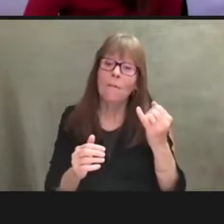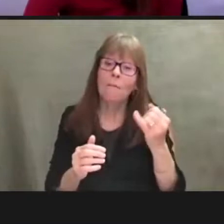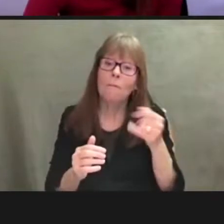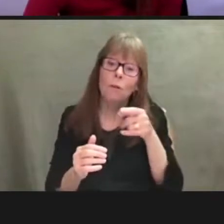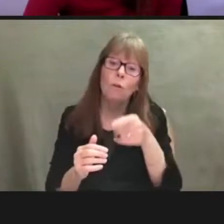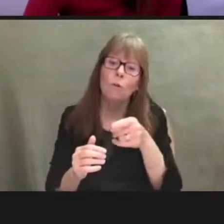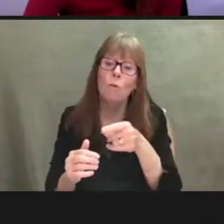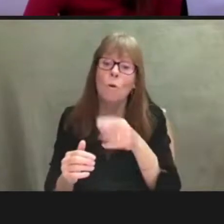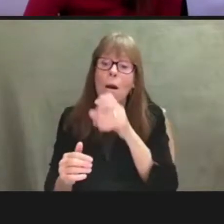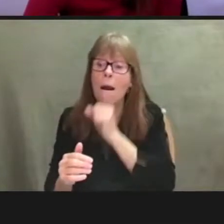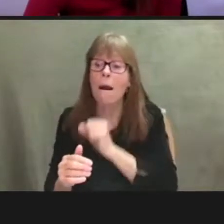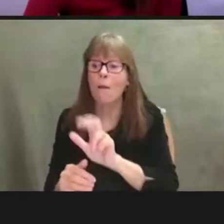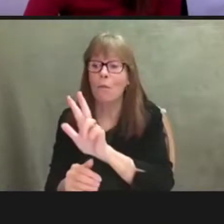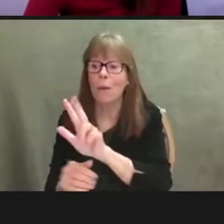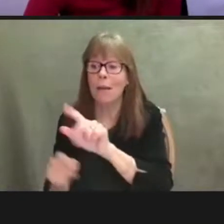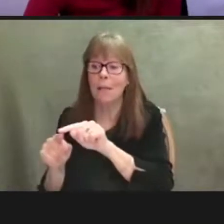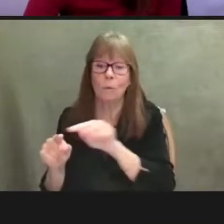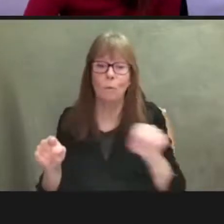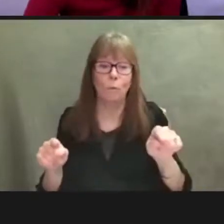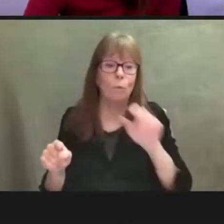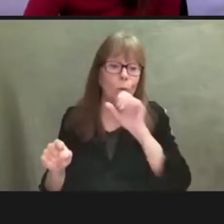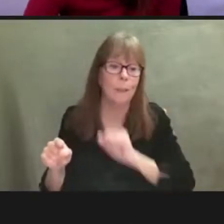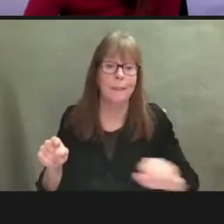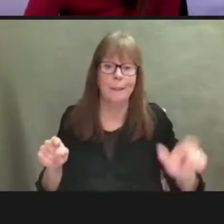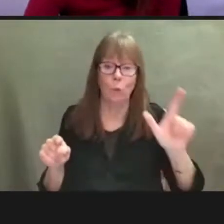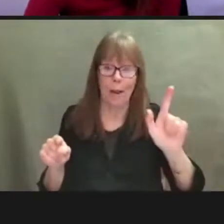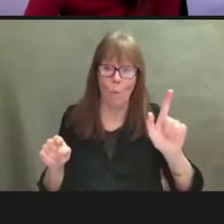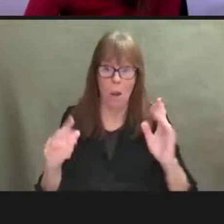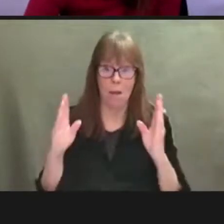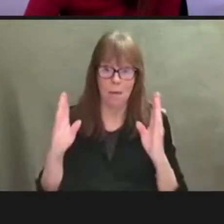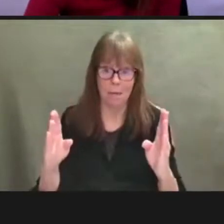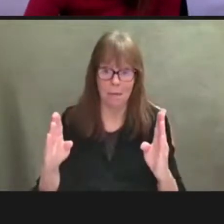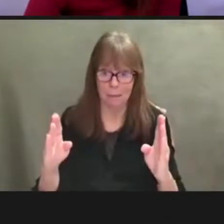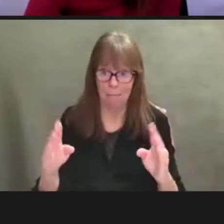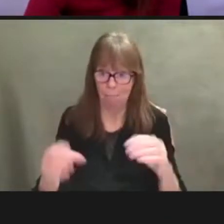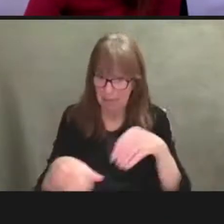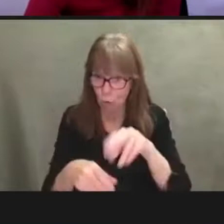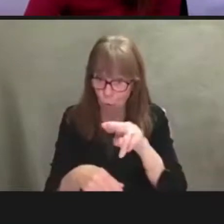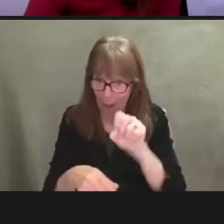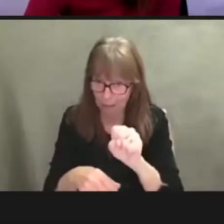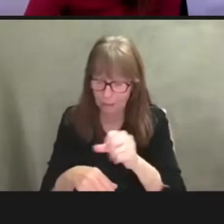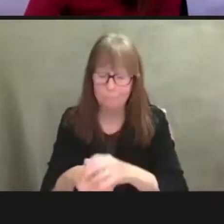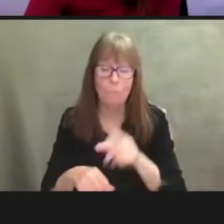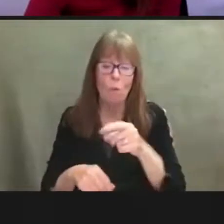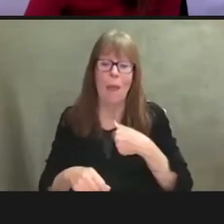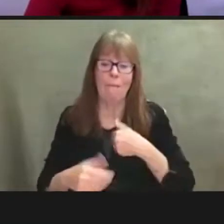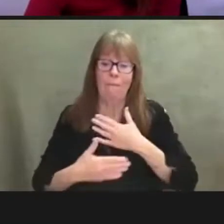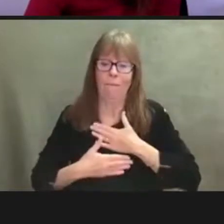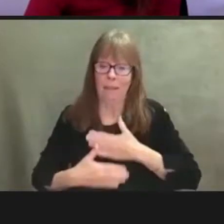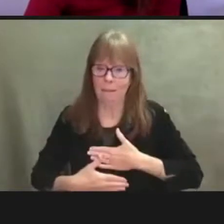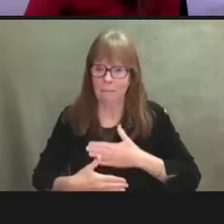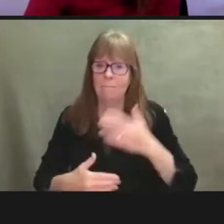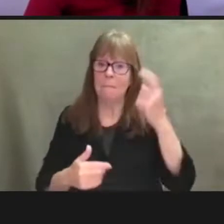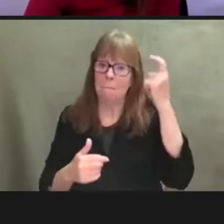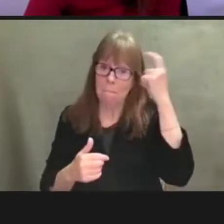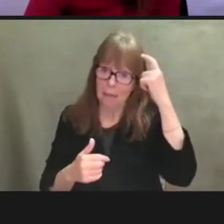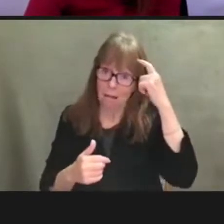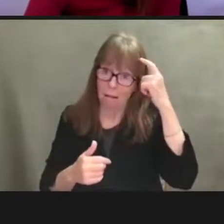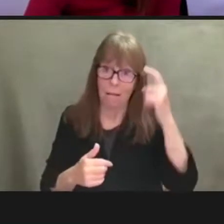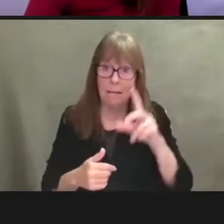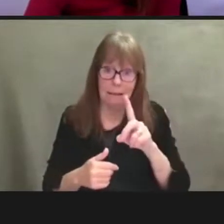3 and 21 in the U.S., and you have a physical or mental or developmental disability under